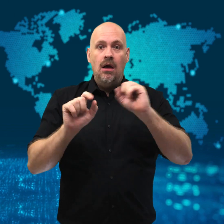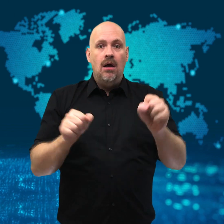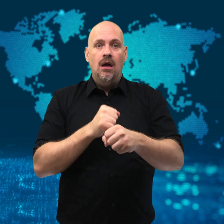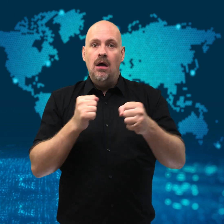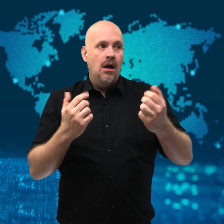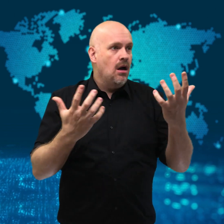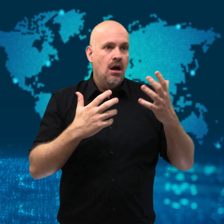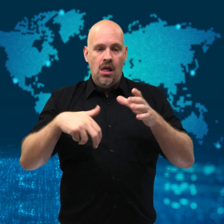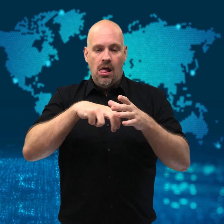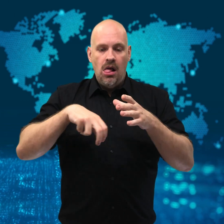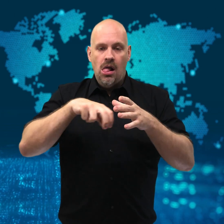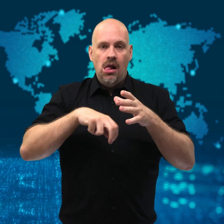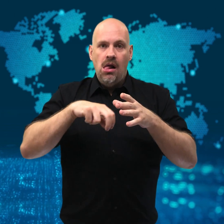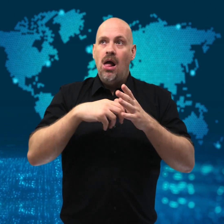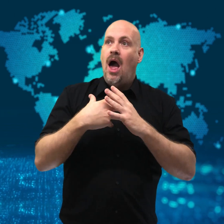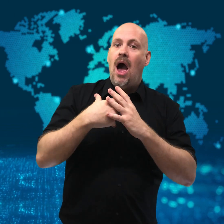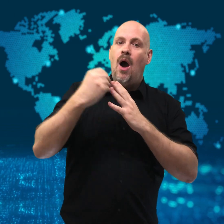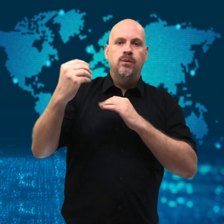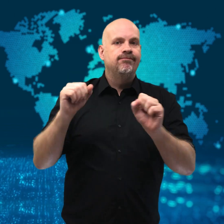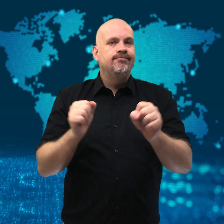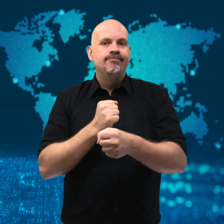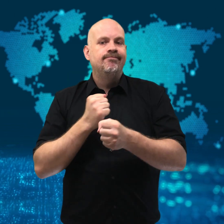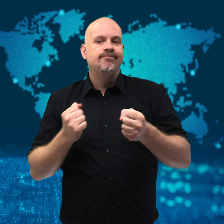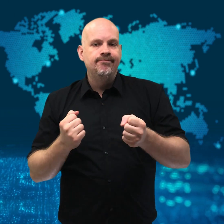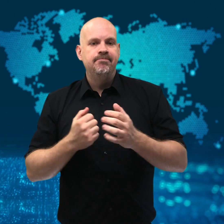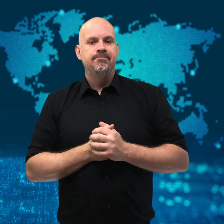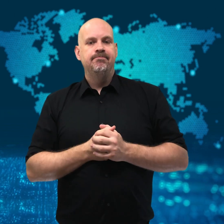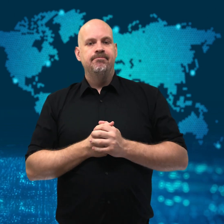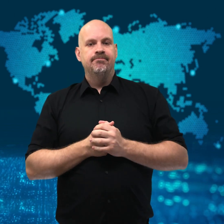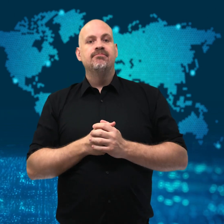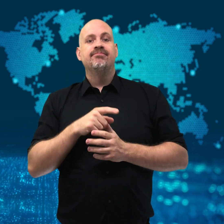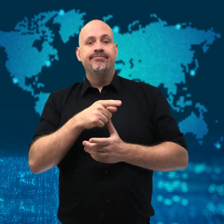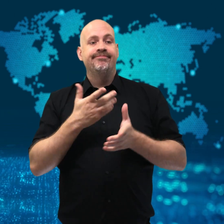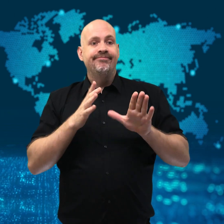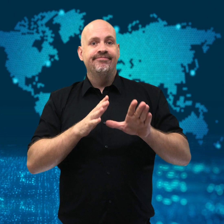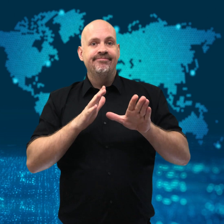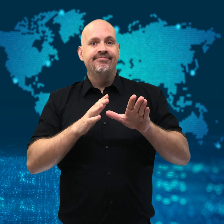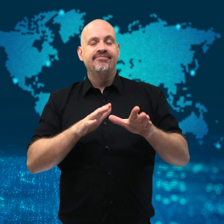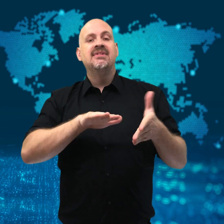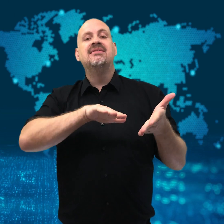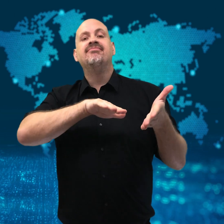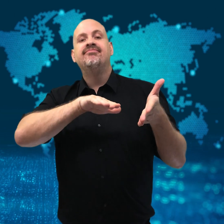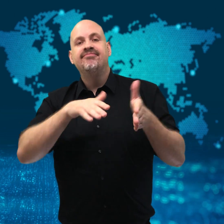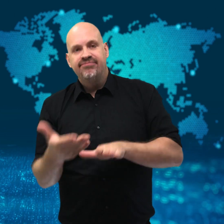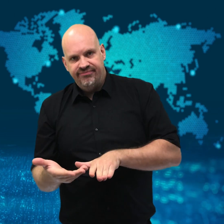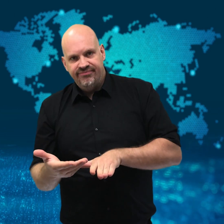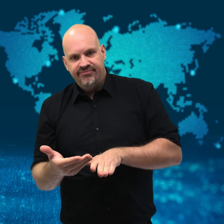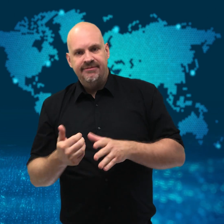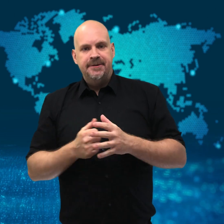Firefighters cut open the leg of the paper mache